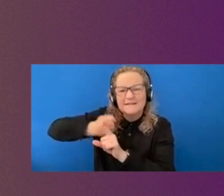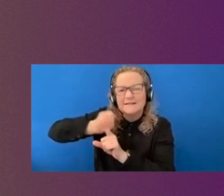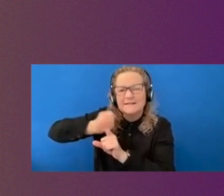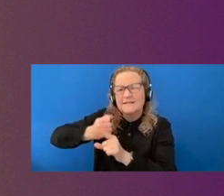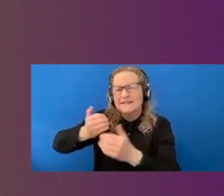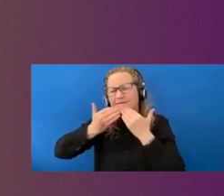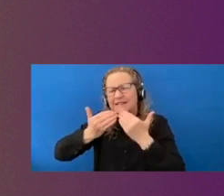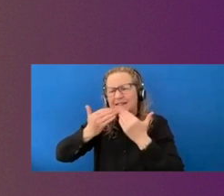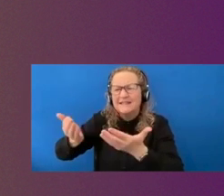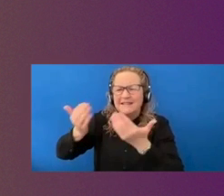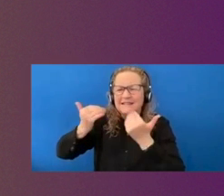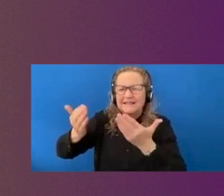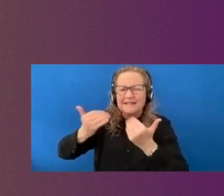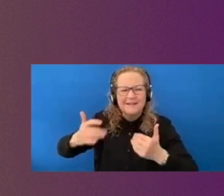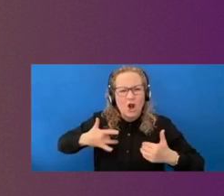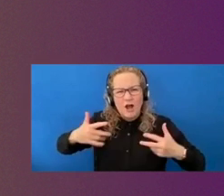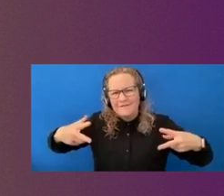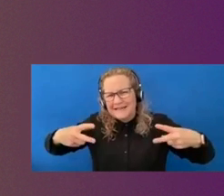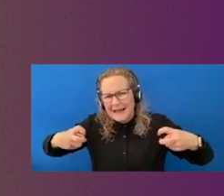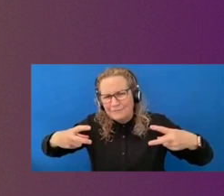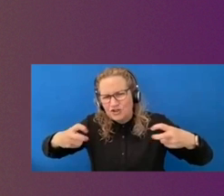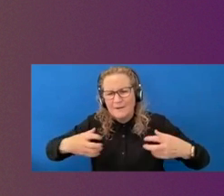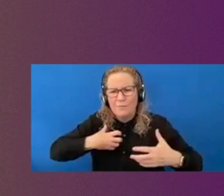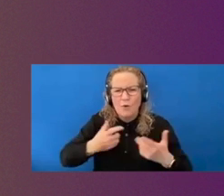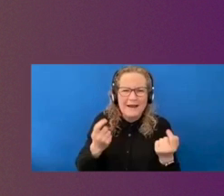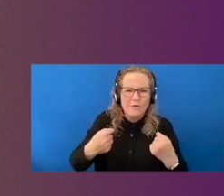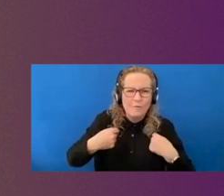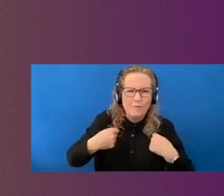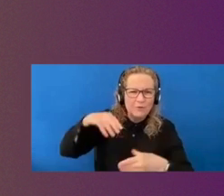of a live captioning service which would make it easier for me to participate in conference calls